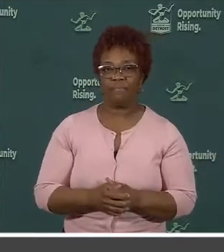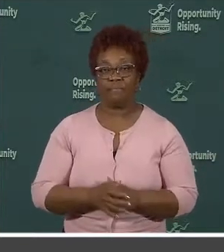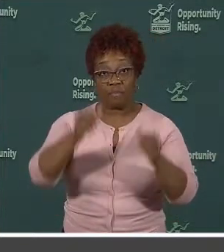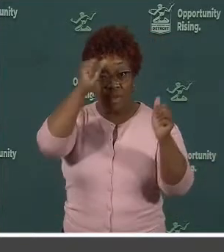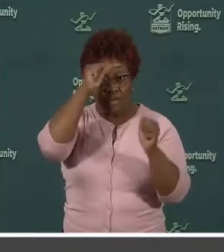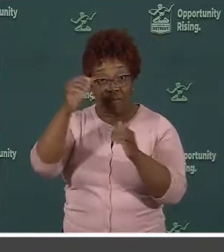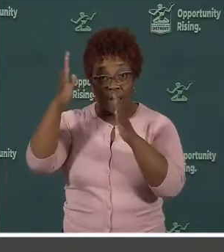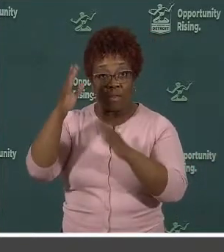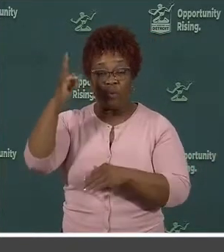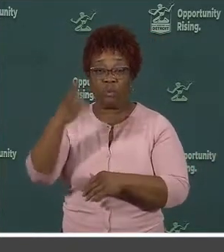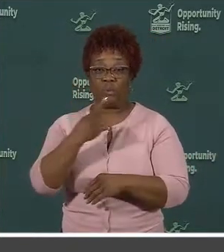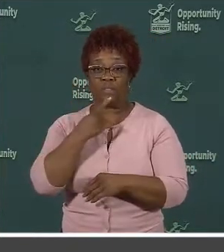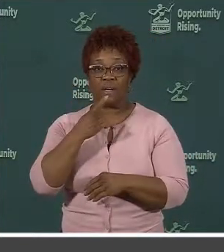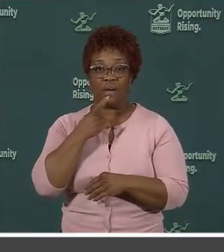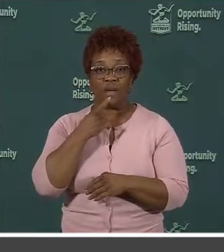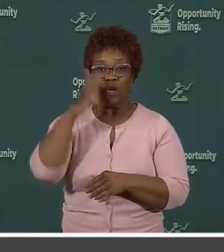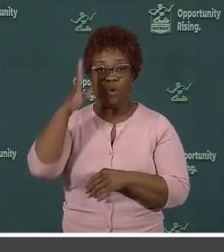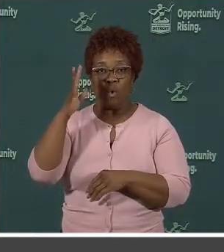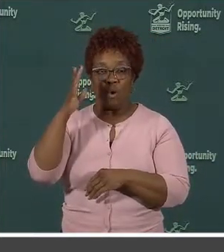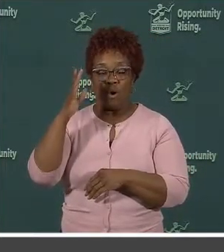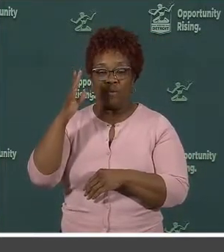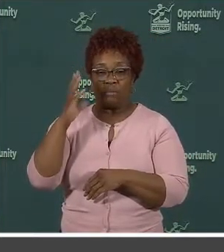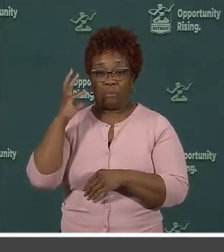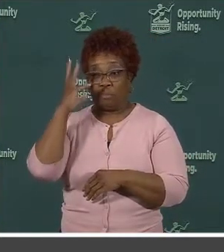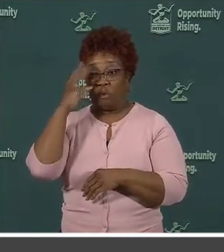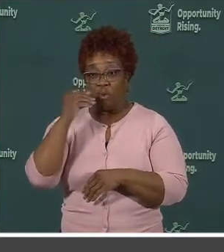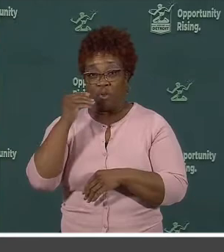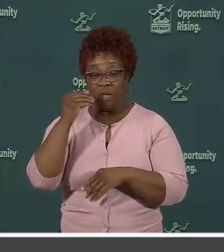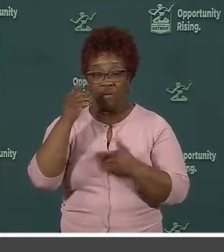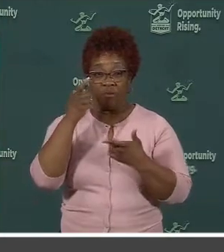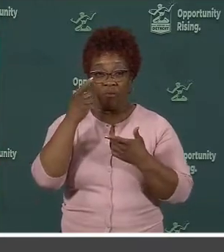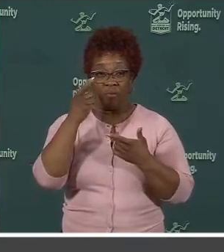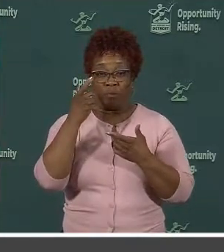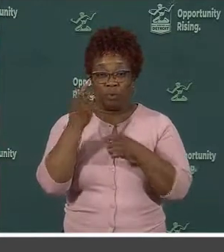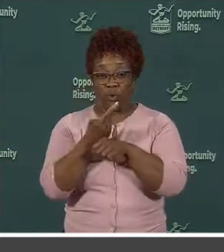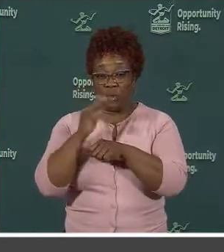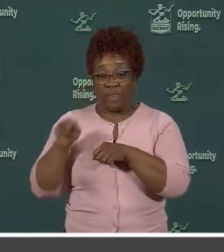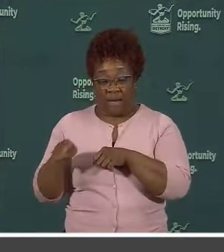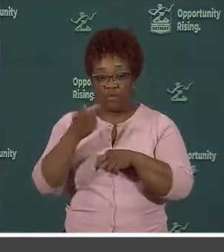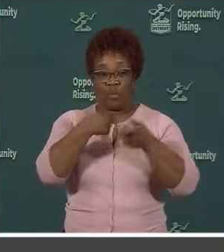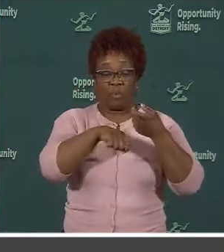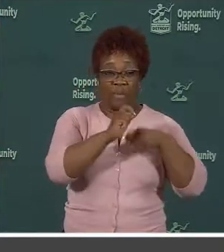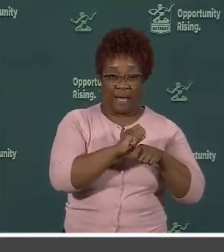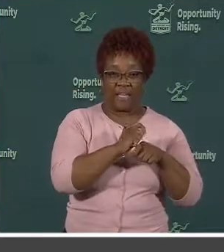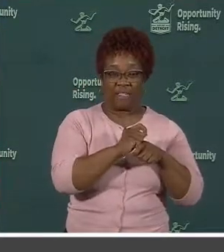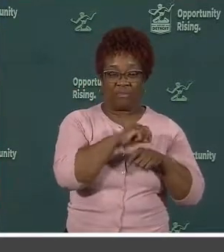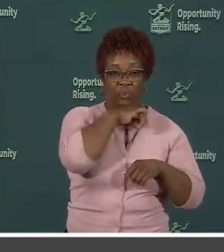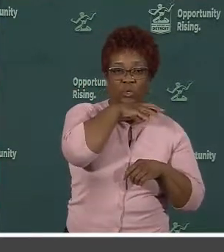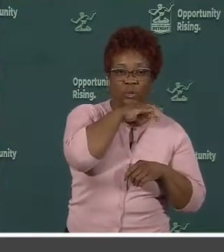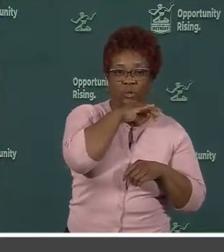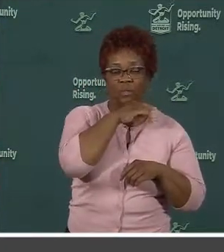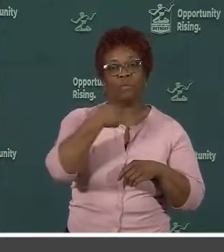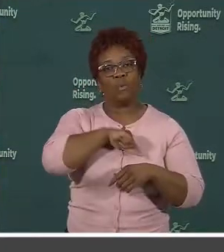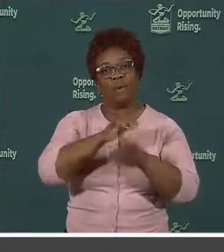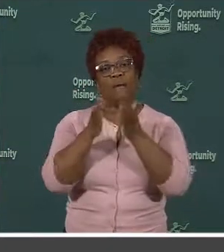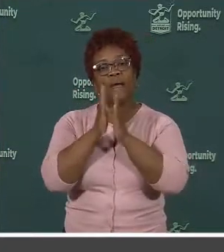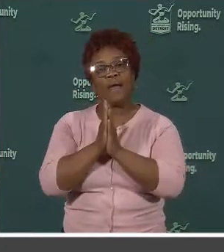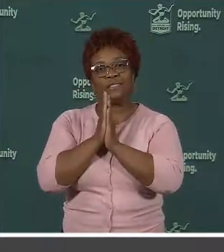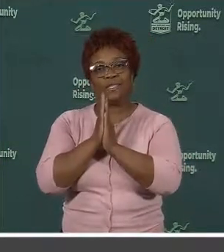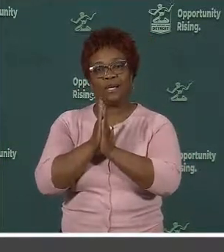EXCHANGE BEAUTY FOR ASHES WE ASK THAT YOU POUR INTO THIS GREAT CITY THE RESOURCES TO STRENGTHEN OUR ECONOMY AND